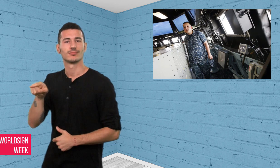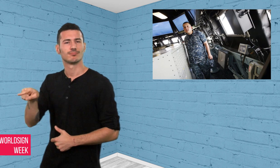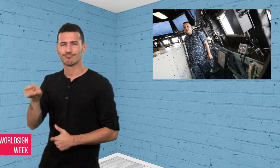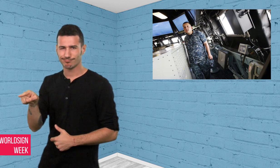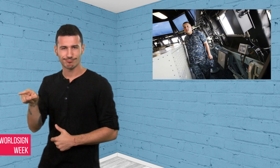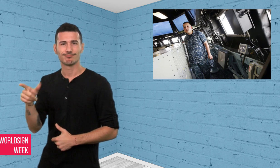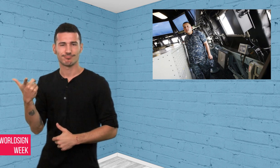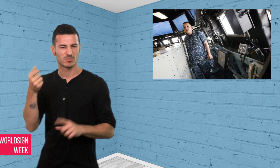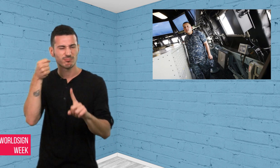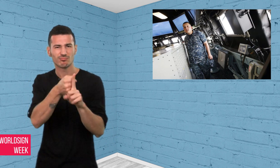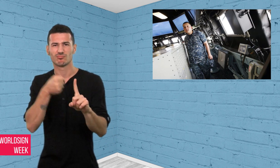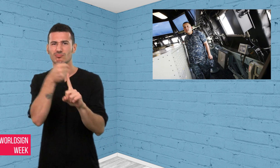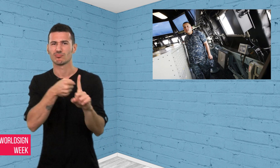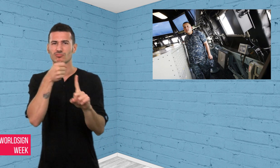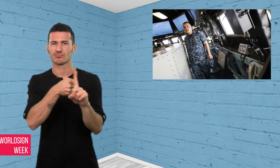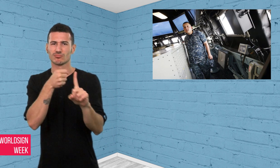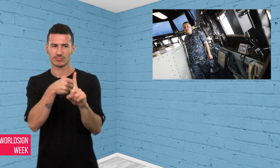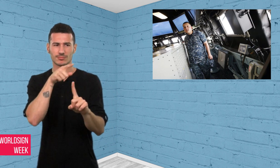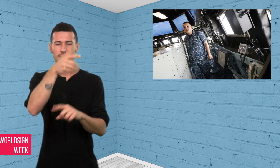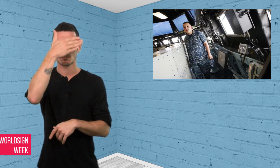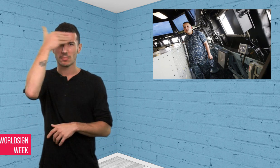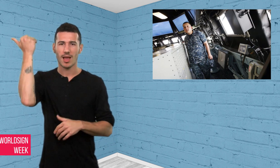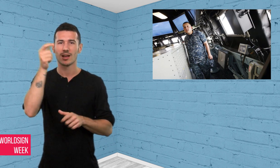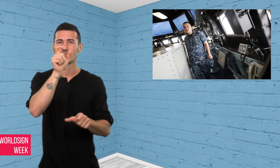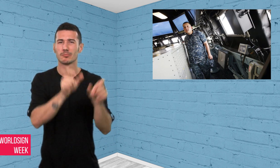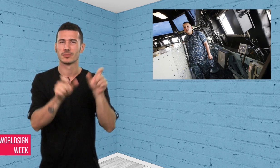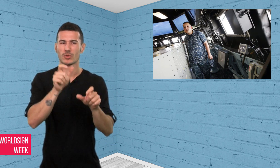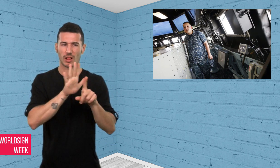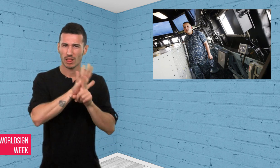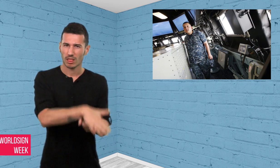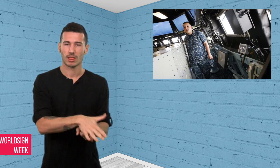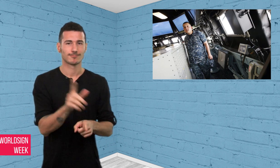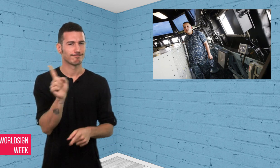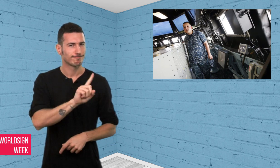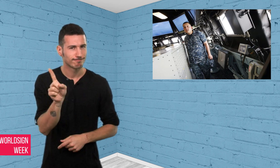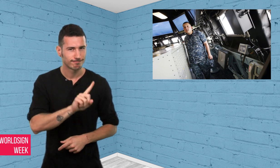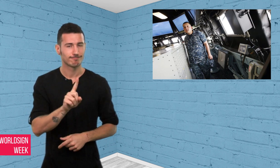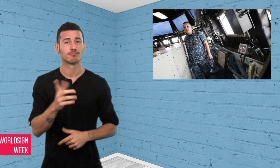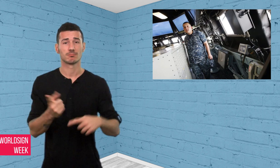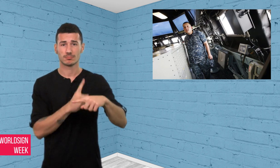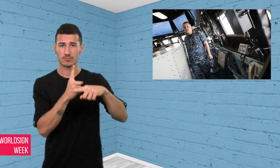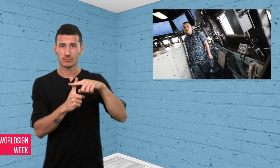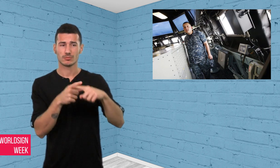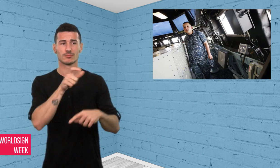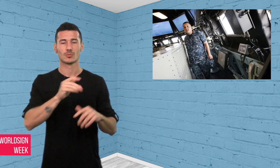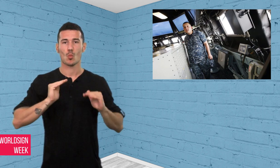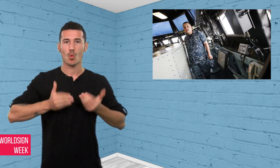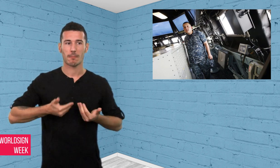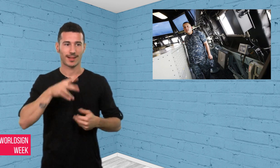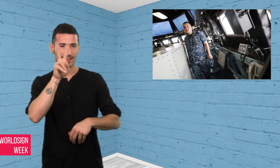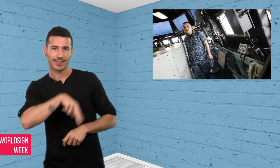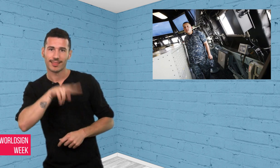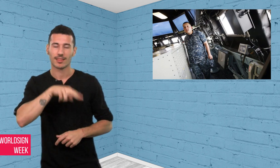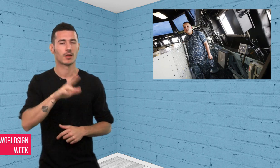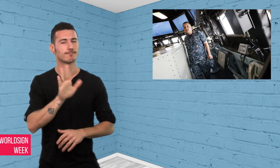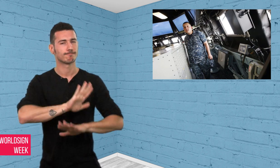was well known for fighting against racism and